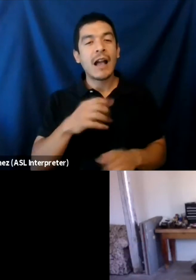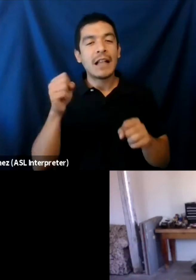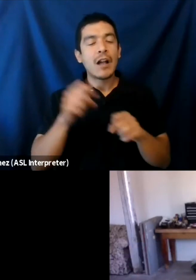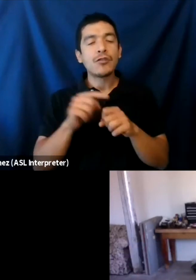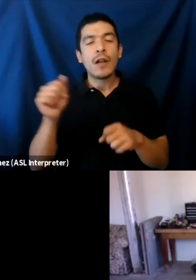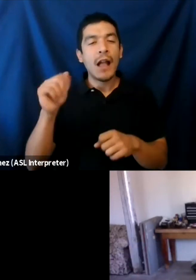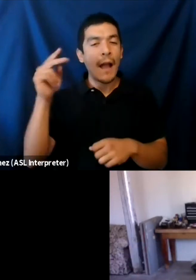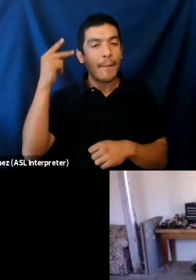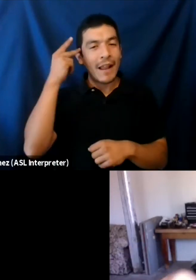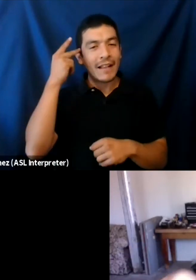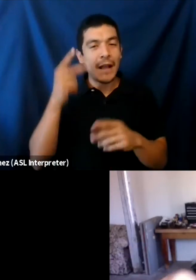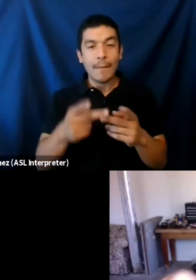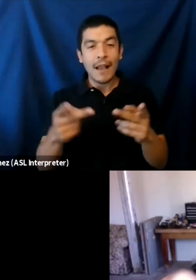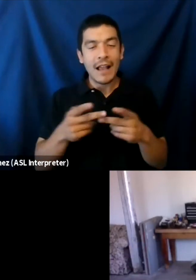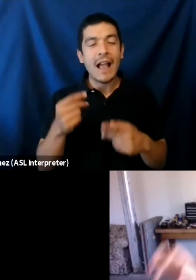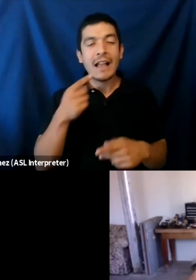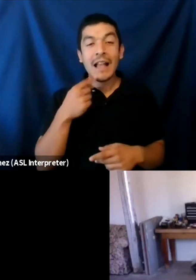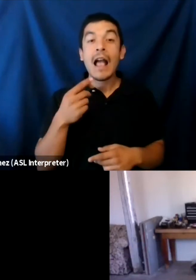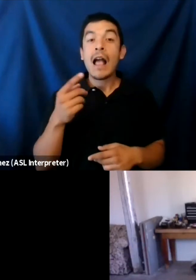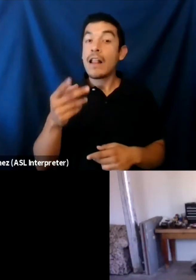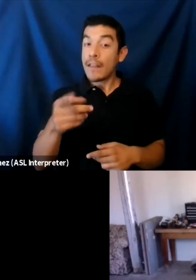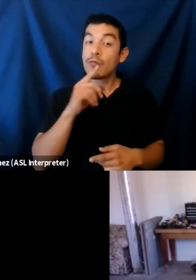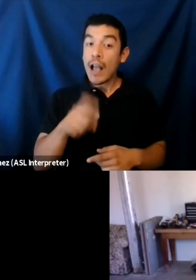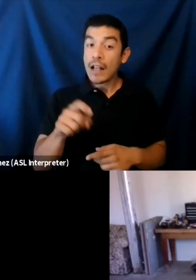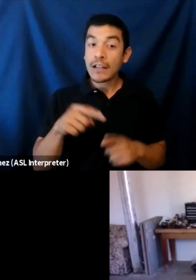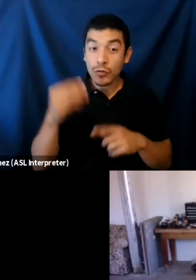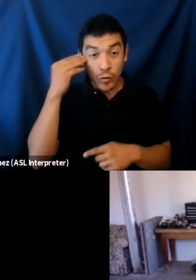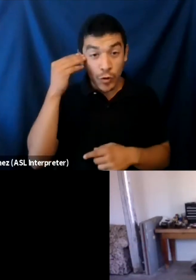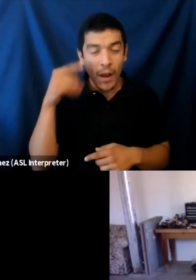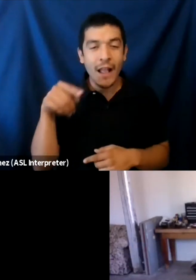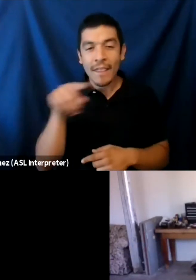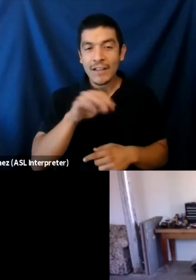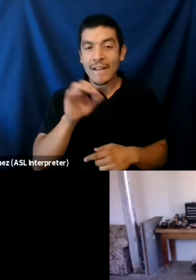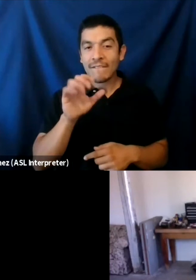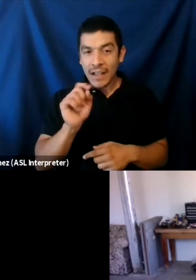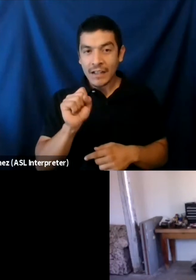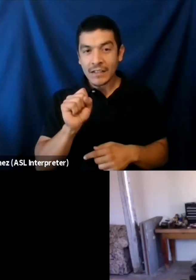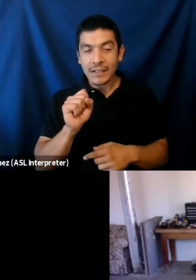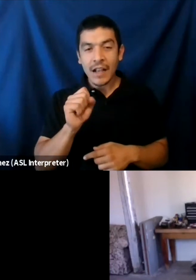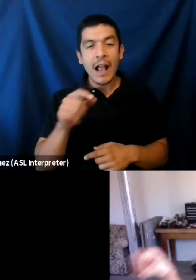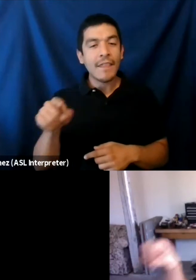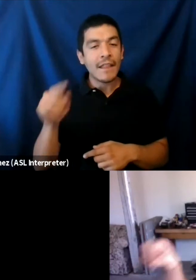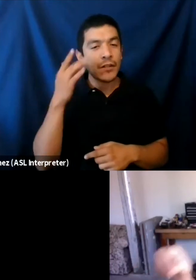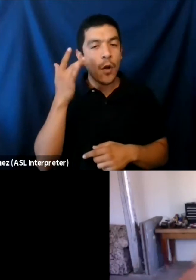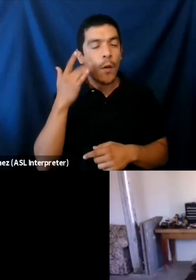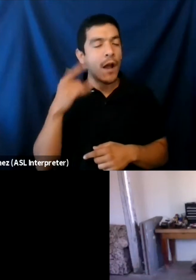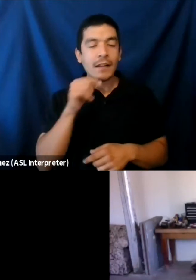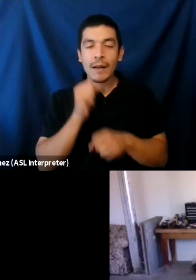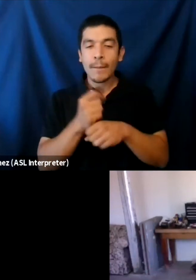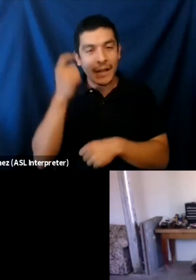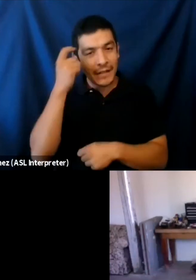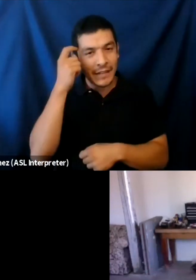and say, no, like, this is what you actually need to know. These are the facts, like, this is why this doesn't make sense, this is why it hurts people.